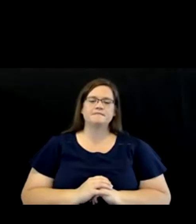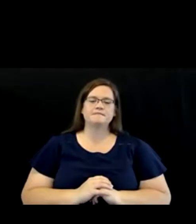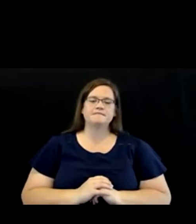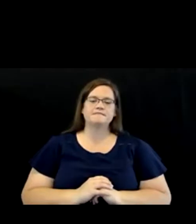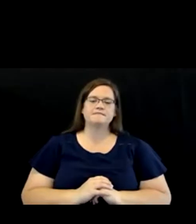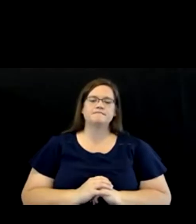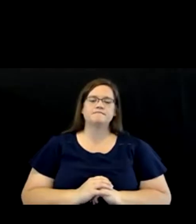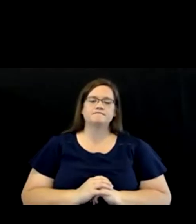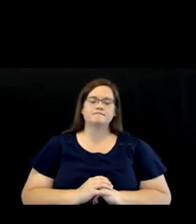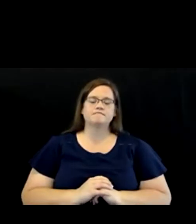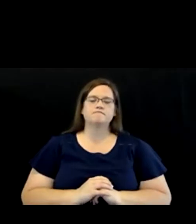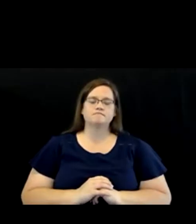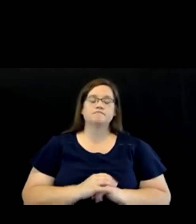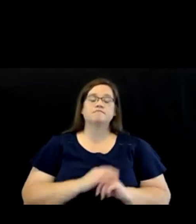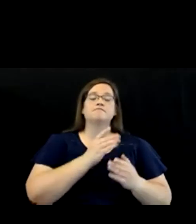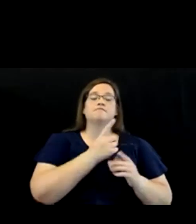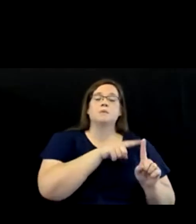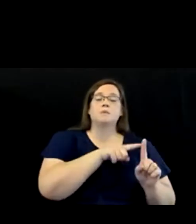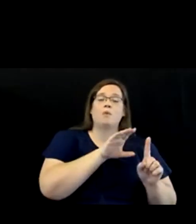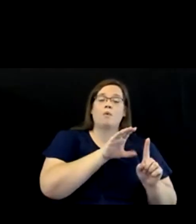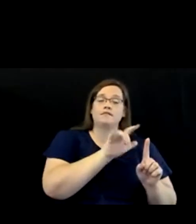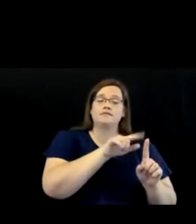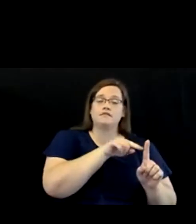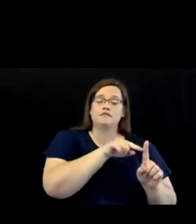Paying for part of internet costs